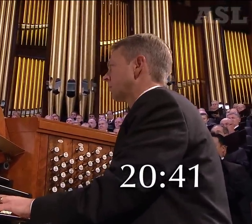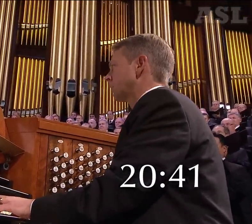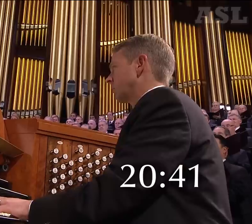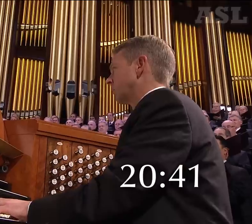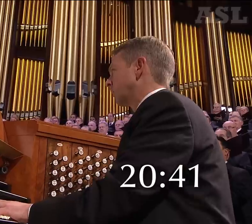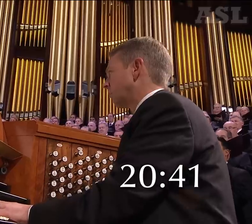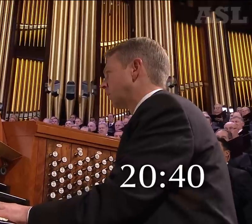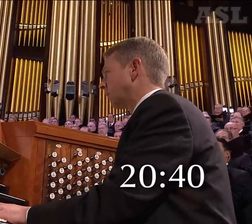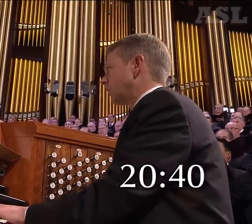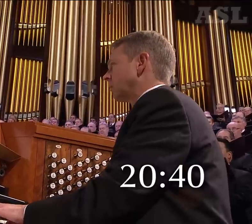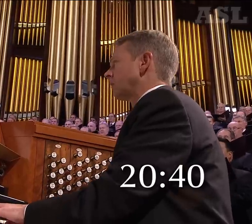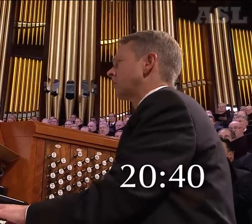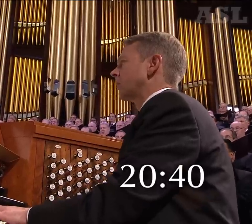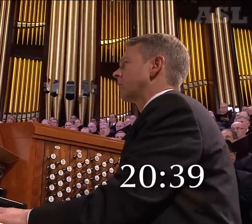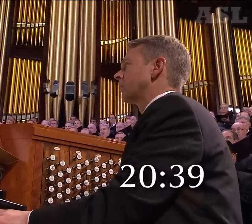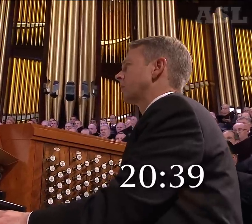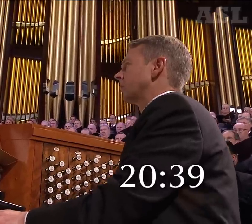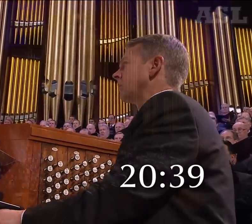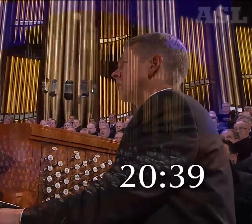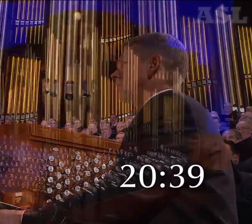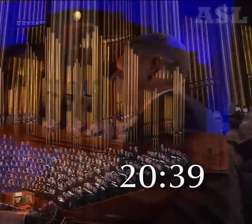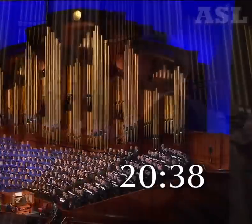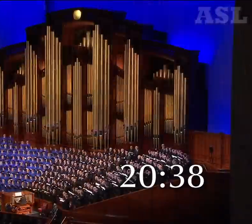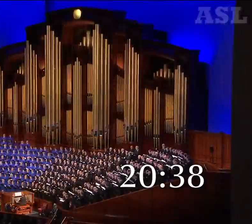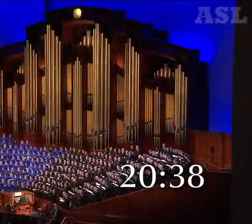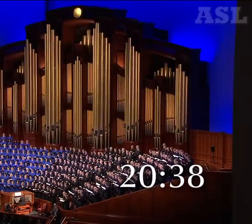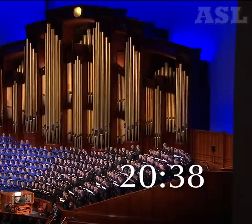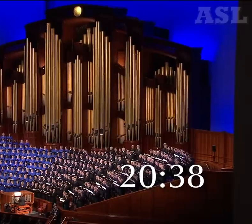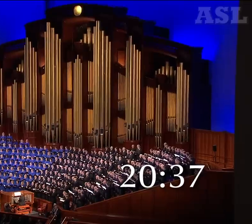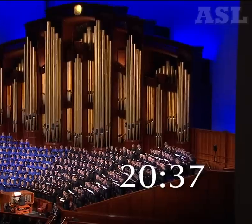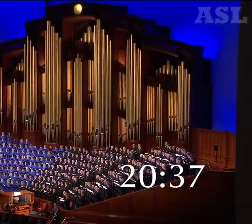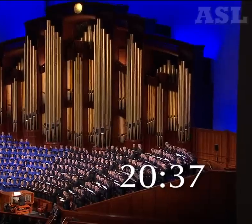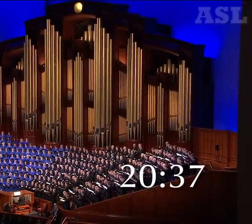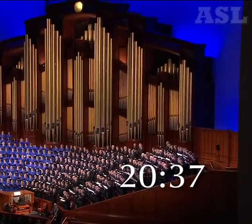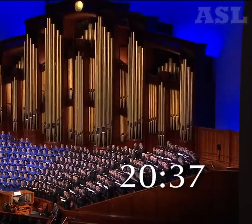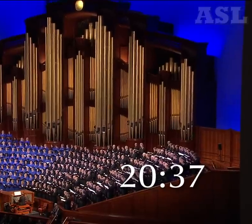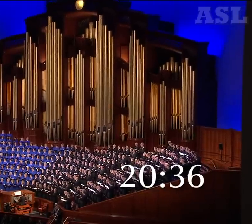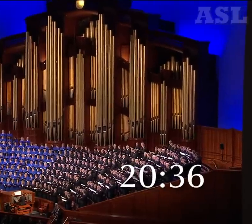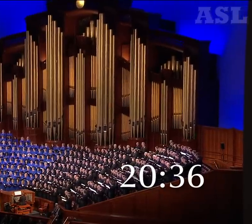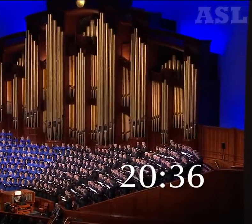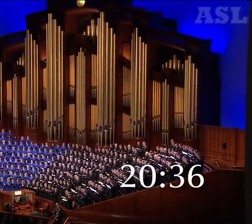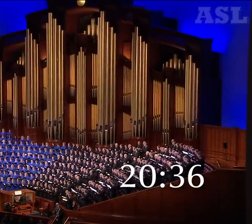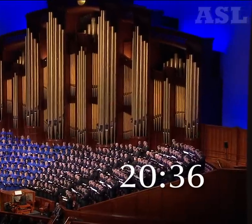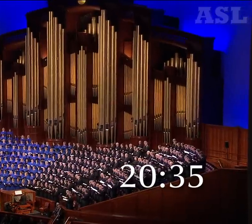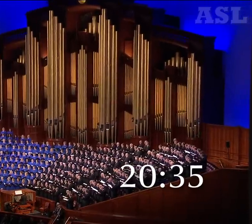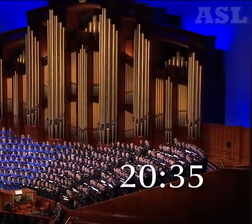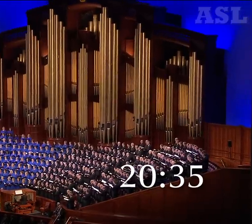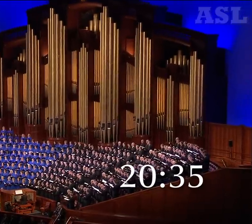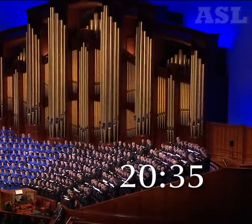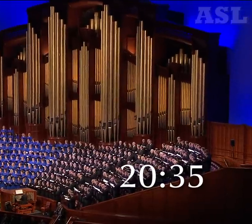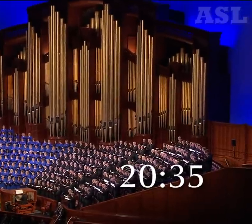THIS IS THE ENGLISH CLOSED CAPTION CHANNEL OF THE CHURCH OF JESUS CHRIST OF LATTER-DAY SAINTS.